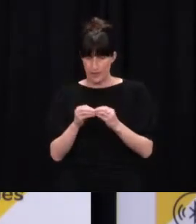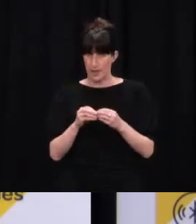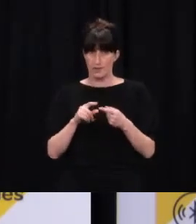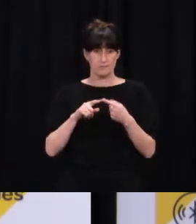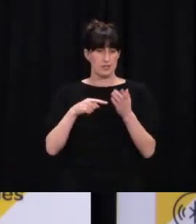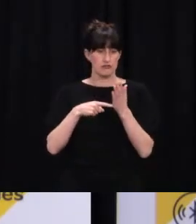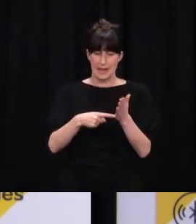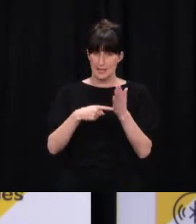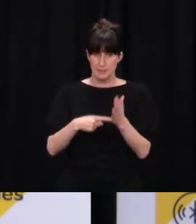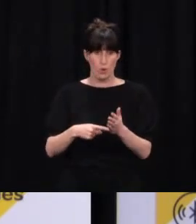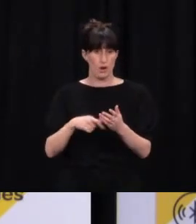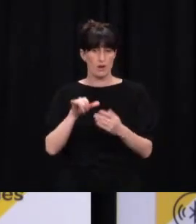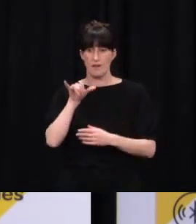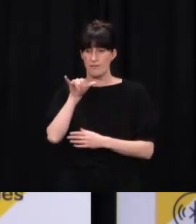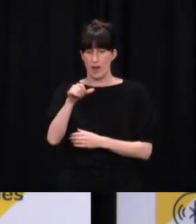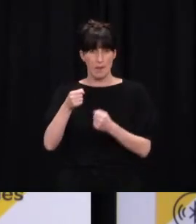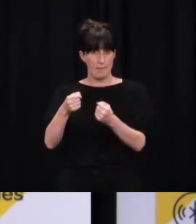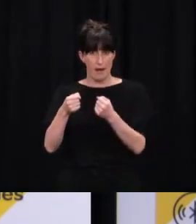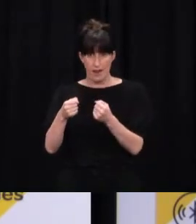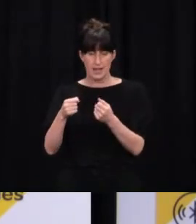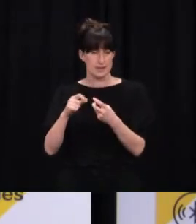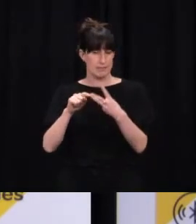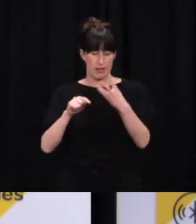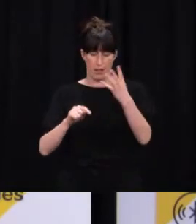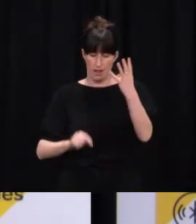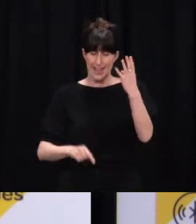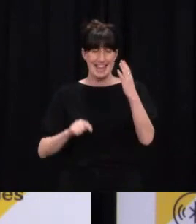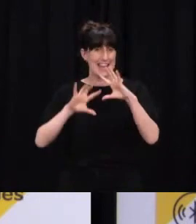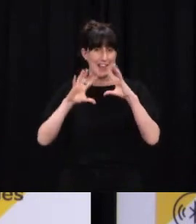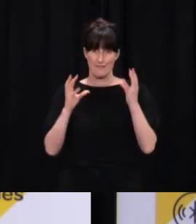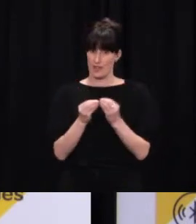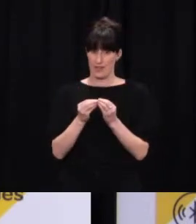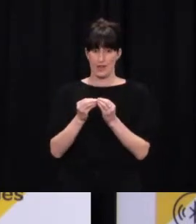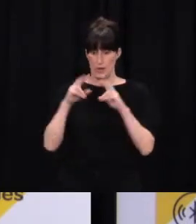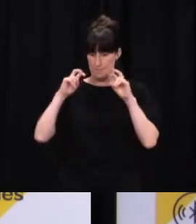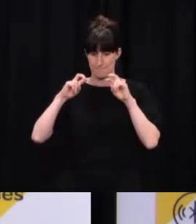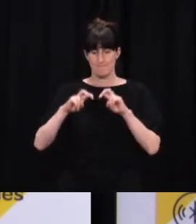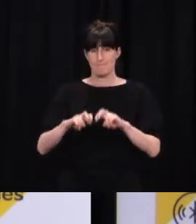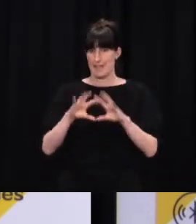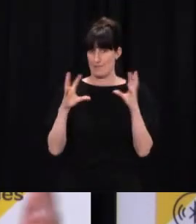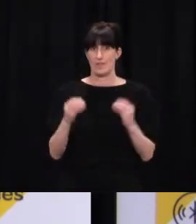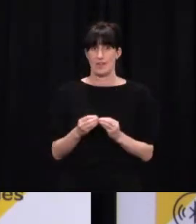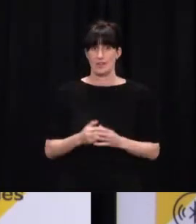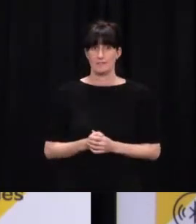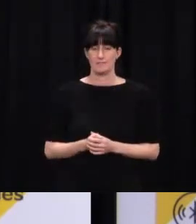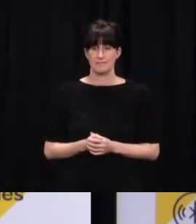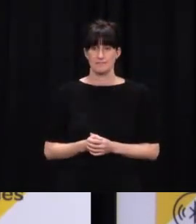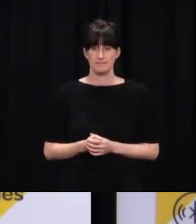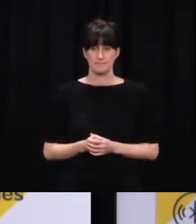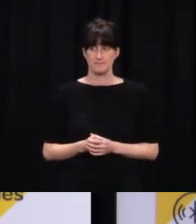plane... >>They're a all on regular testing. I've had no